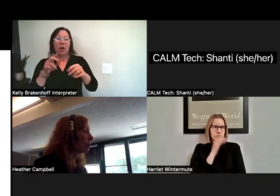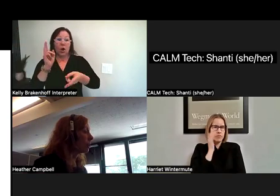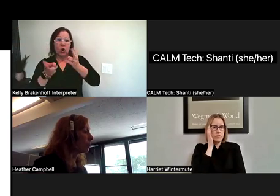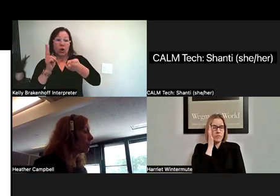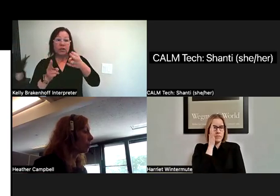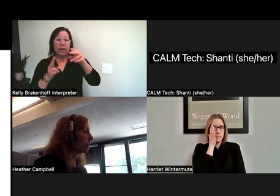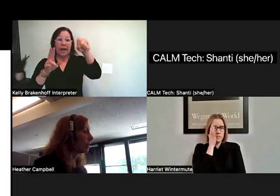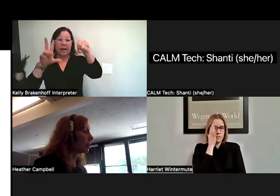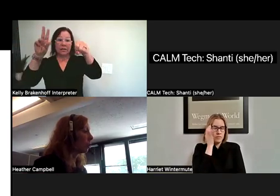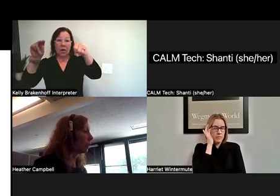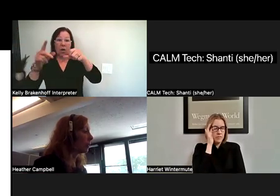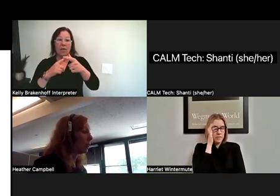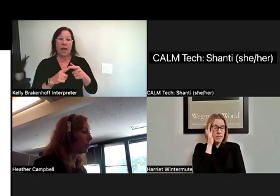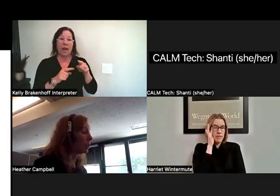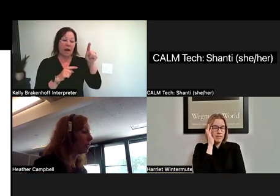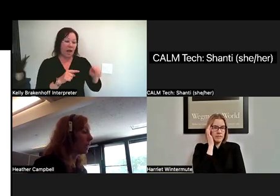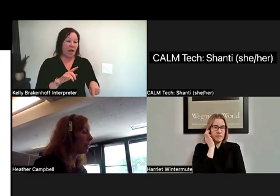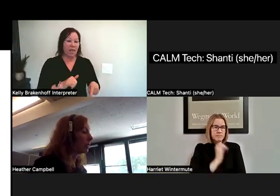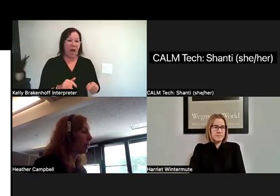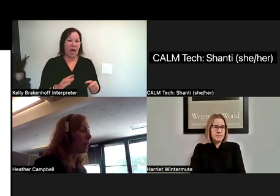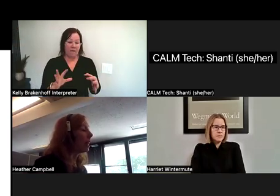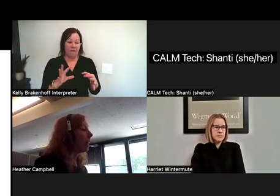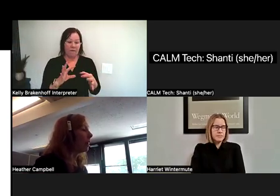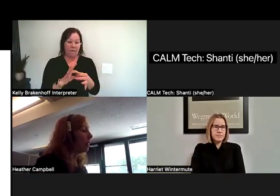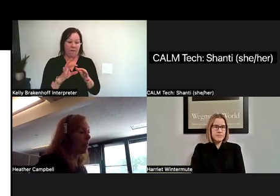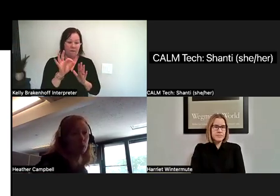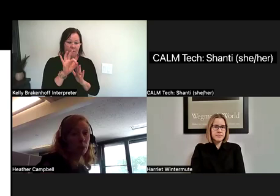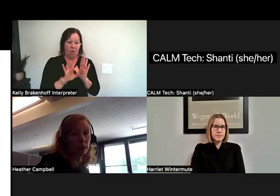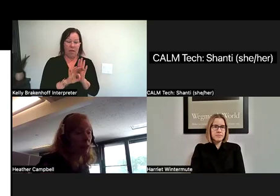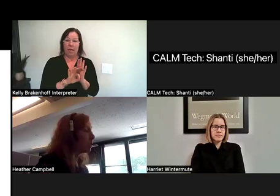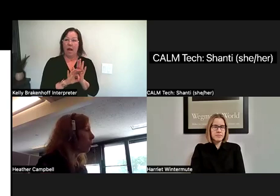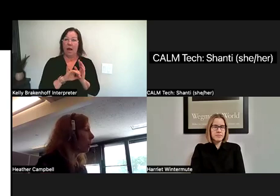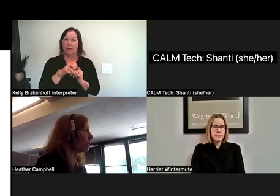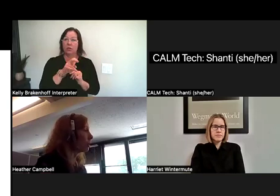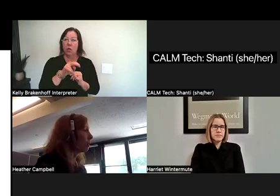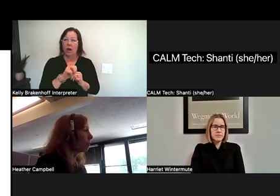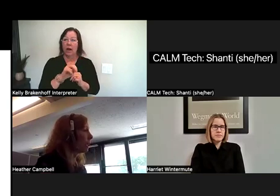special formula, the join character 10 task thing, that remained the same as well. That's what makes